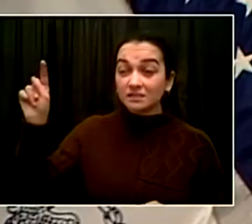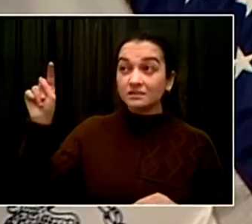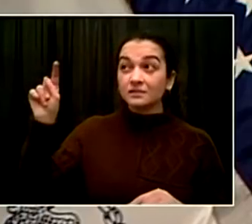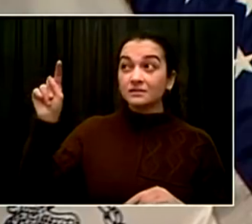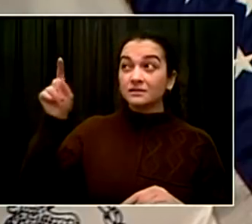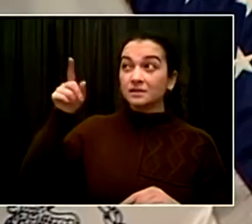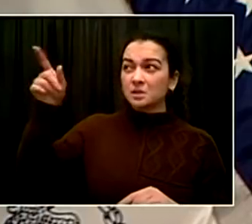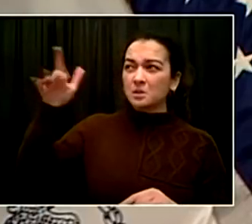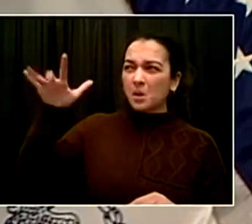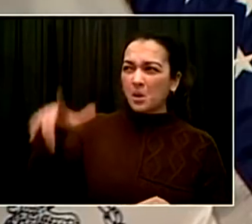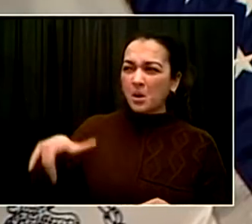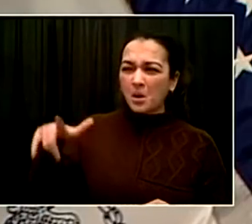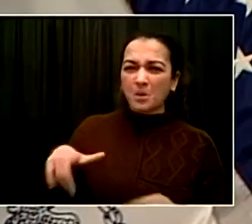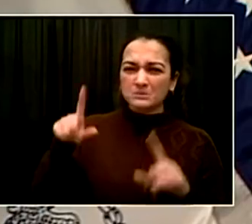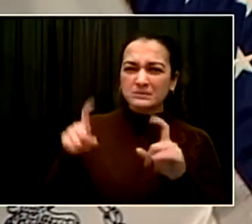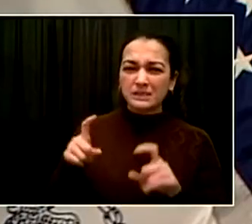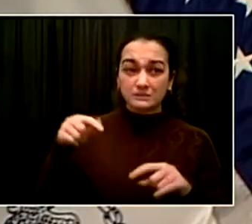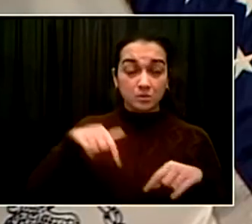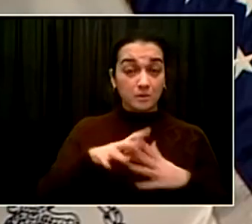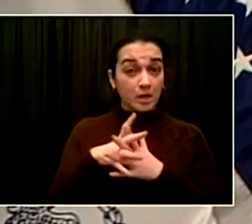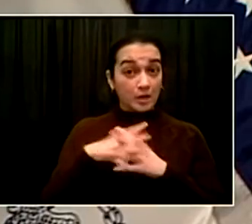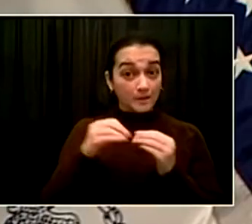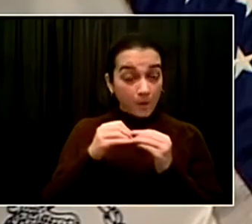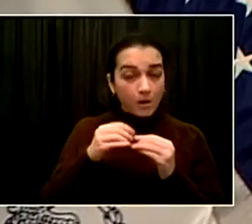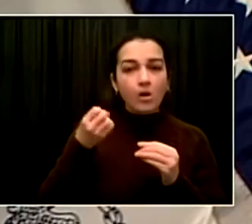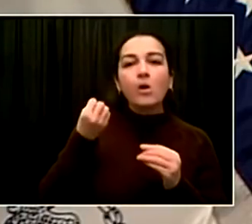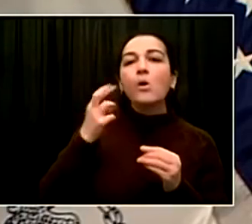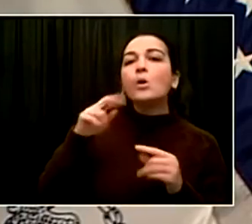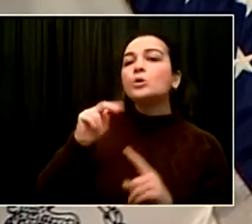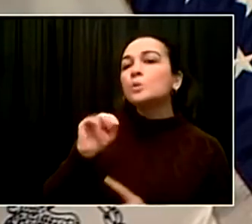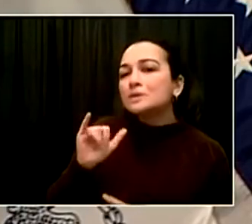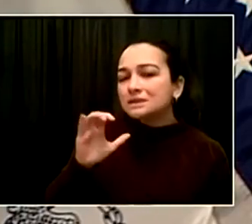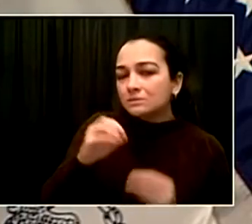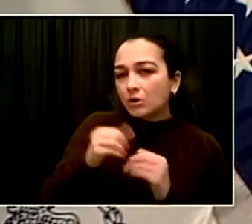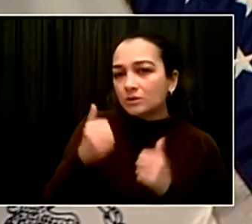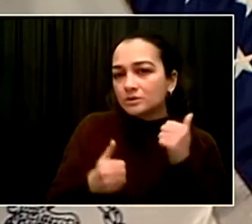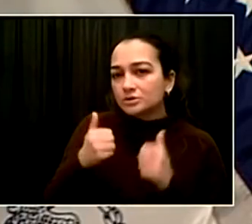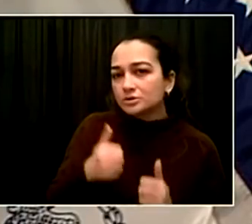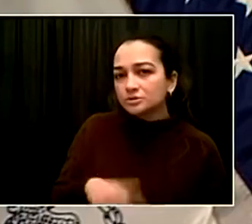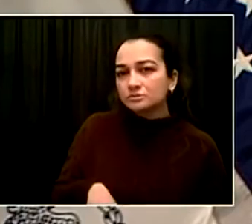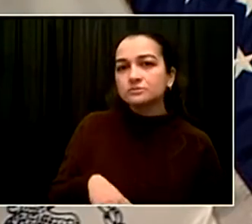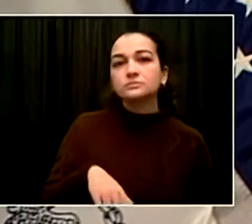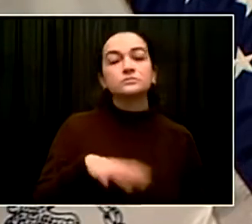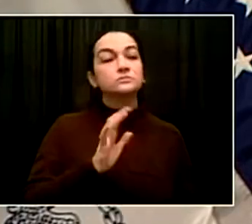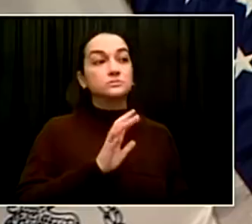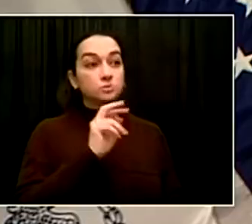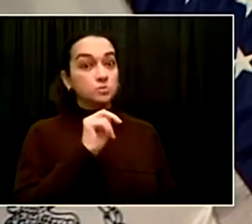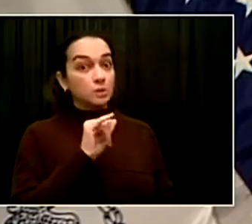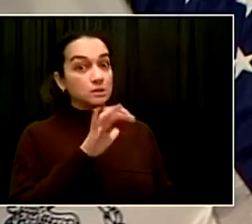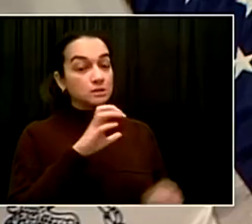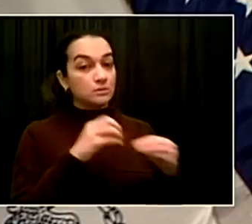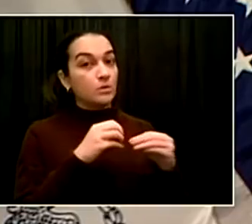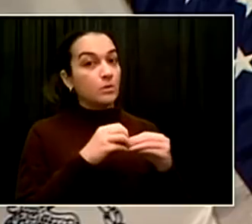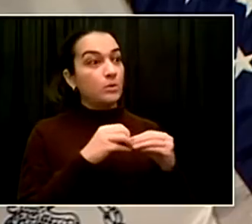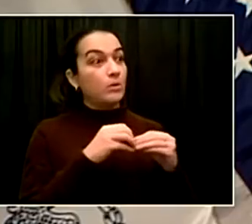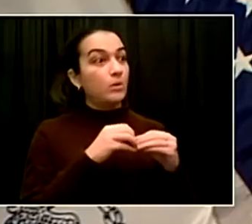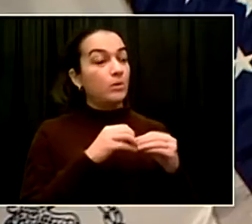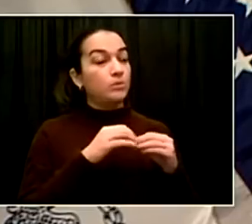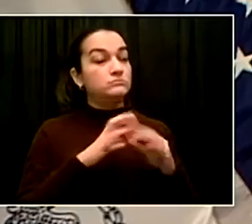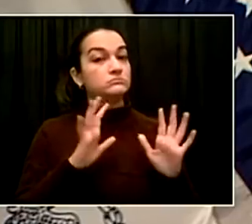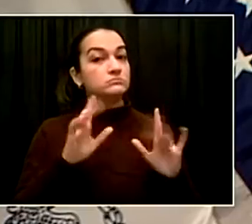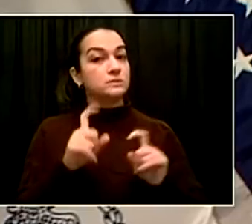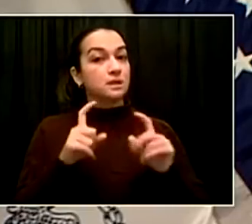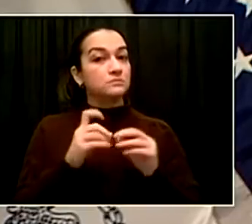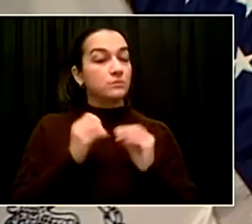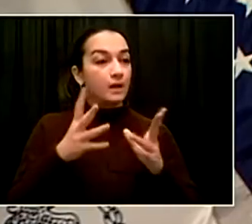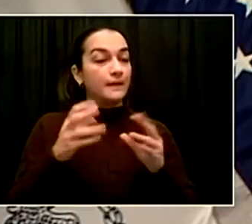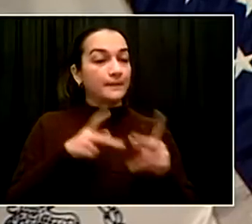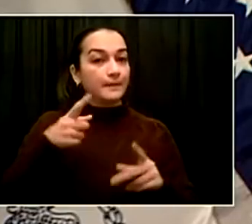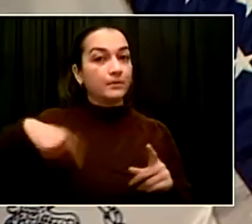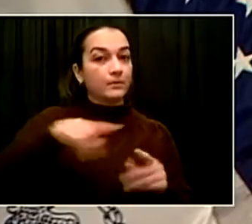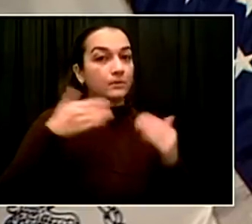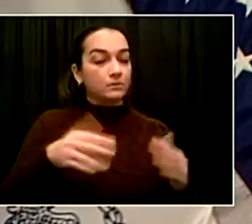COMPARISON, YOU ARE COMPARING